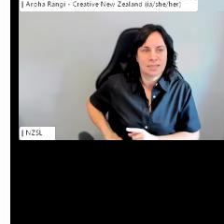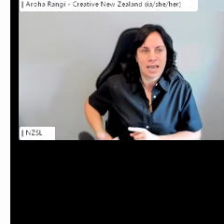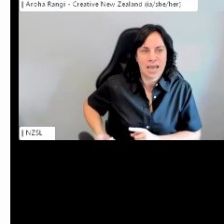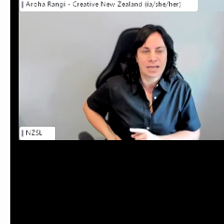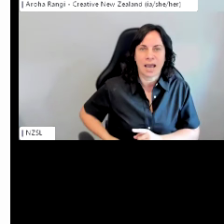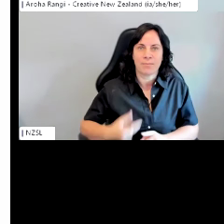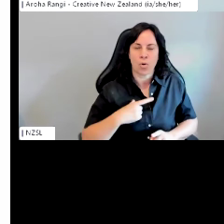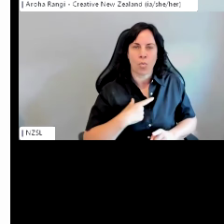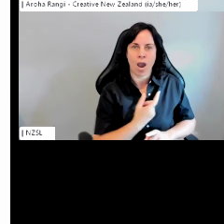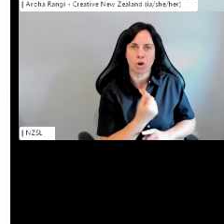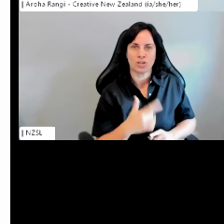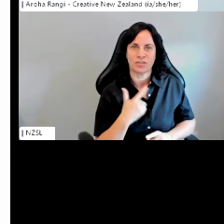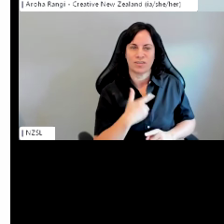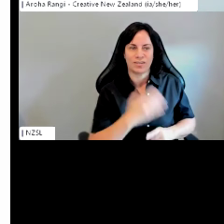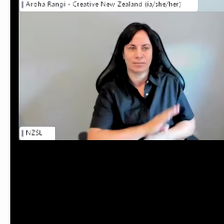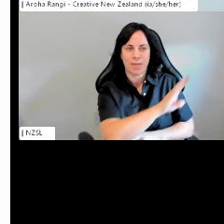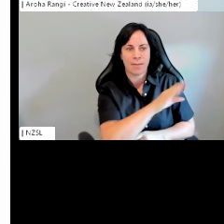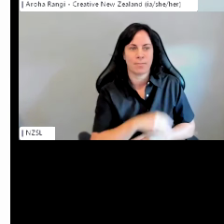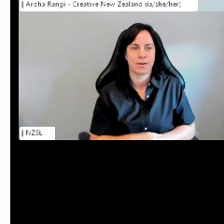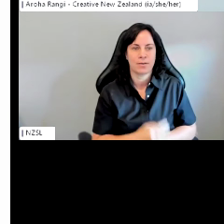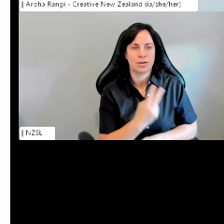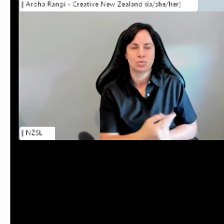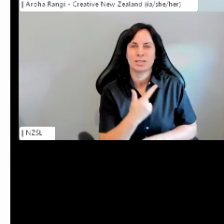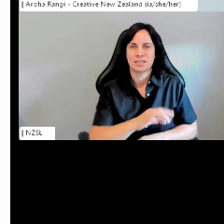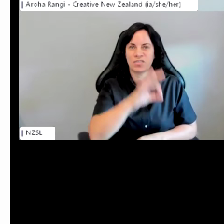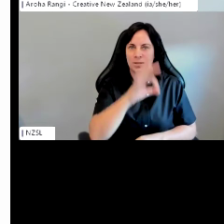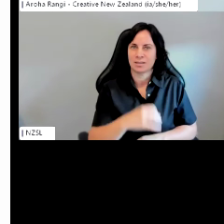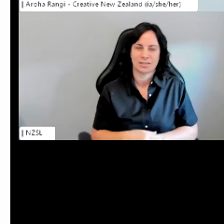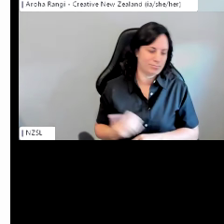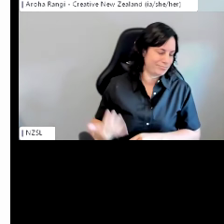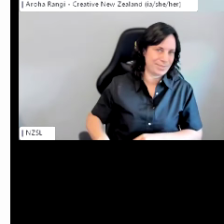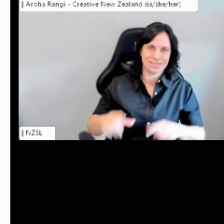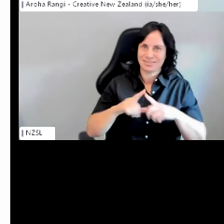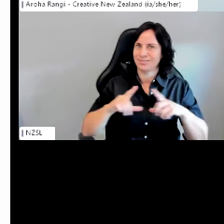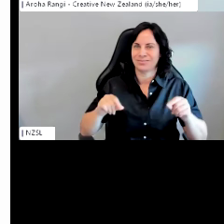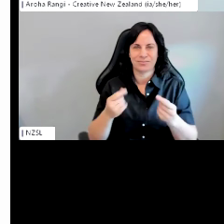And 27% feel that ticket prices have increased too much. So, there there's your squeeze. I think